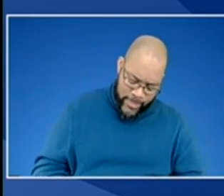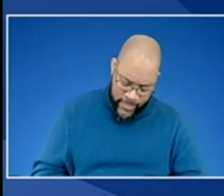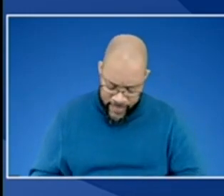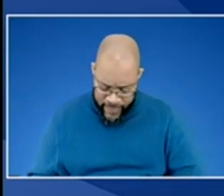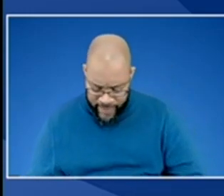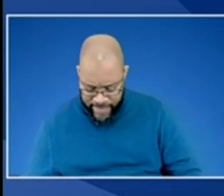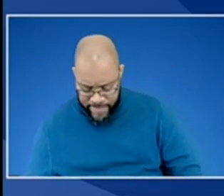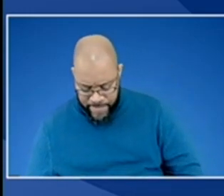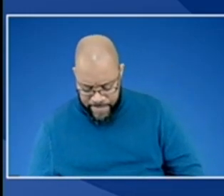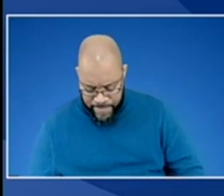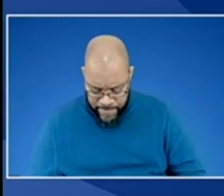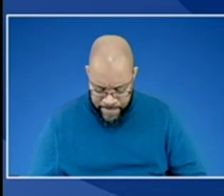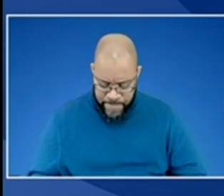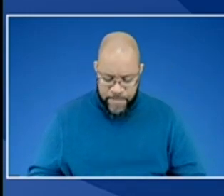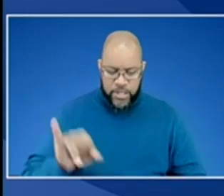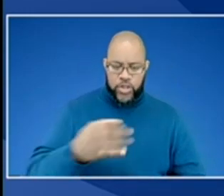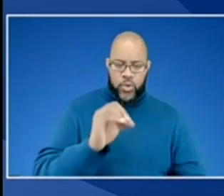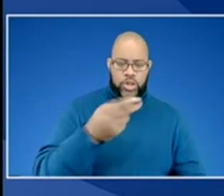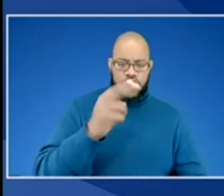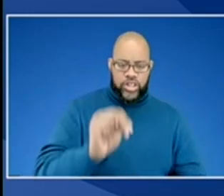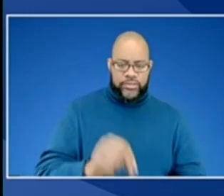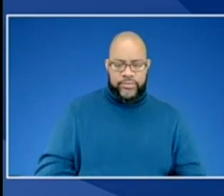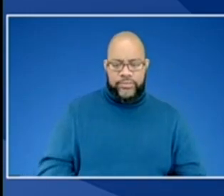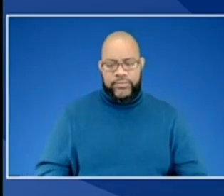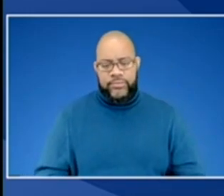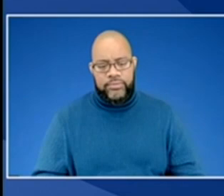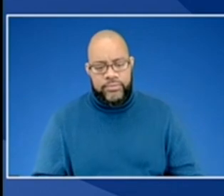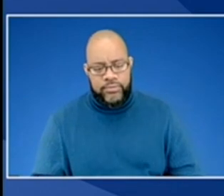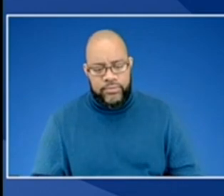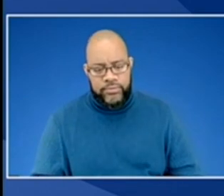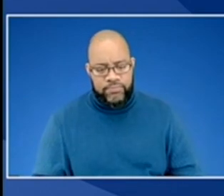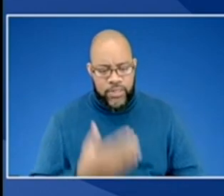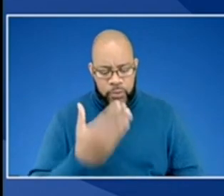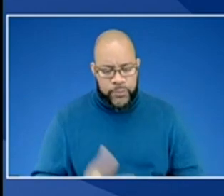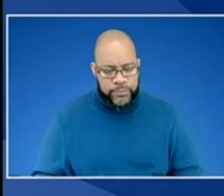Thank you, John. Additional questions or